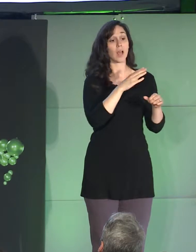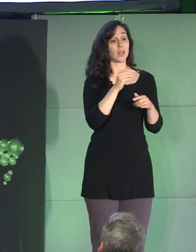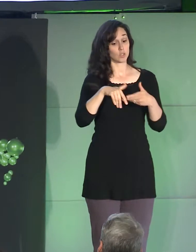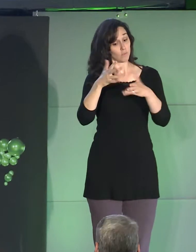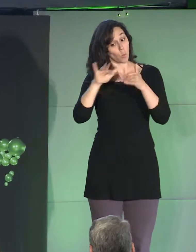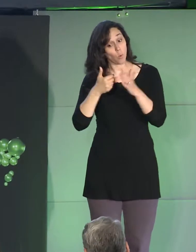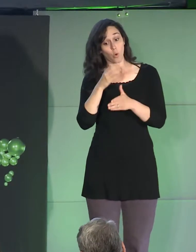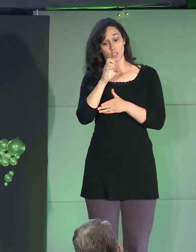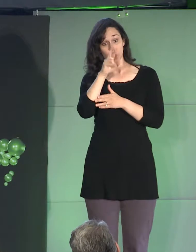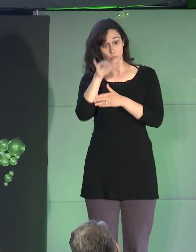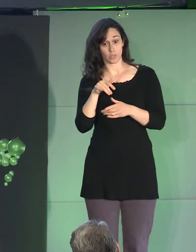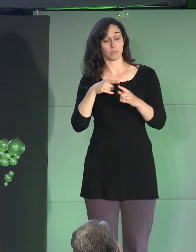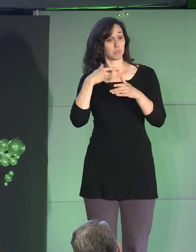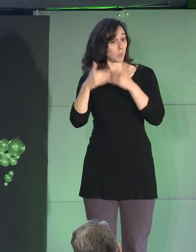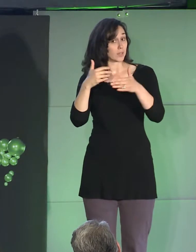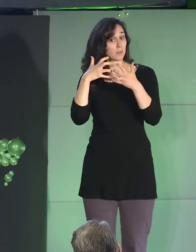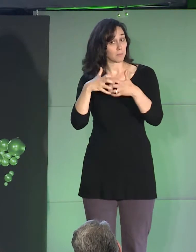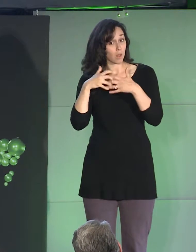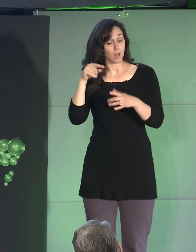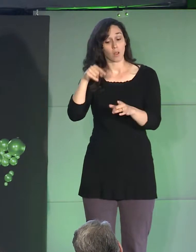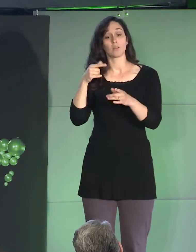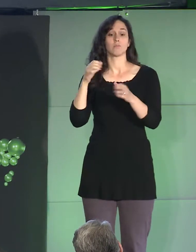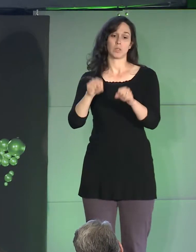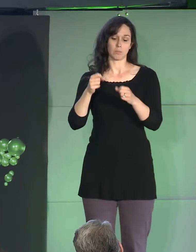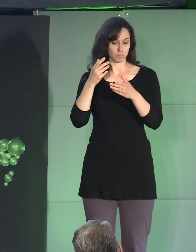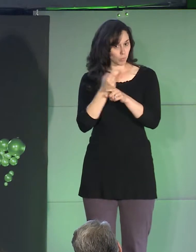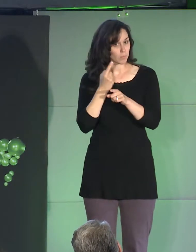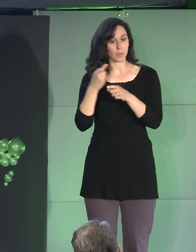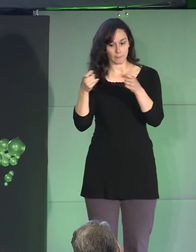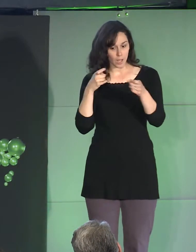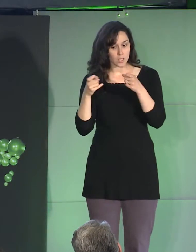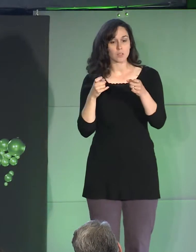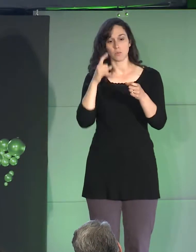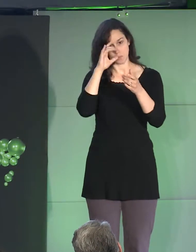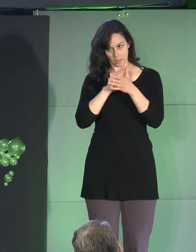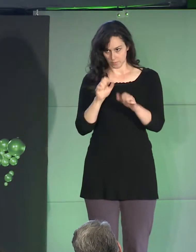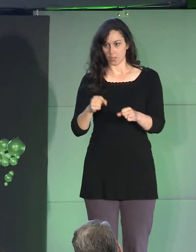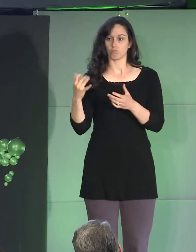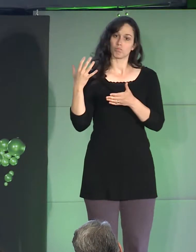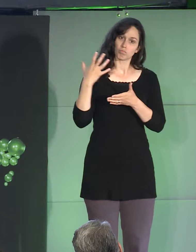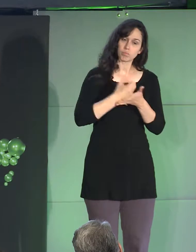closer to the city where the materials can be properly managed, we believe that we can gain revenue, minimize waste,